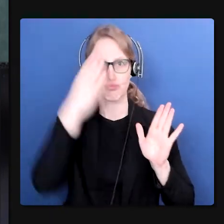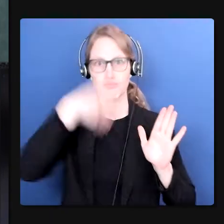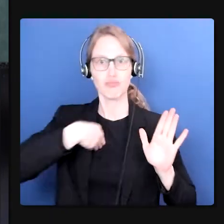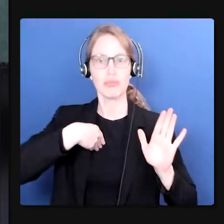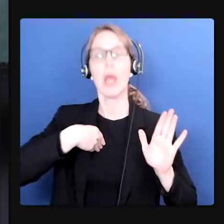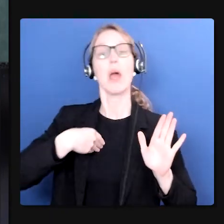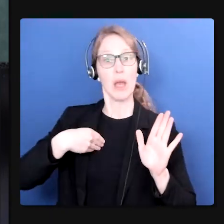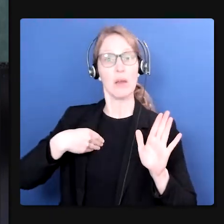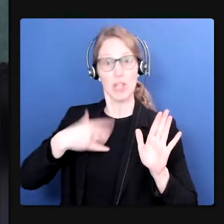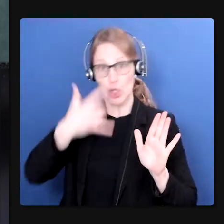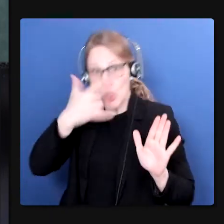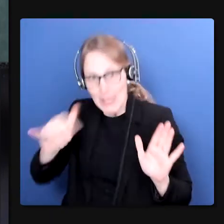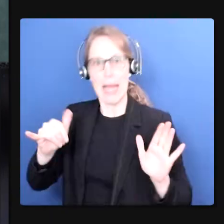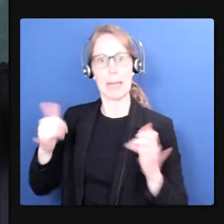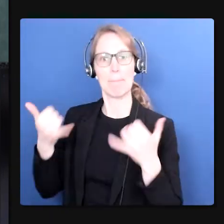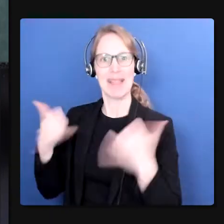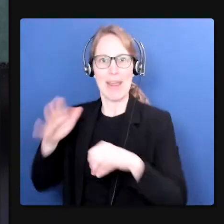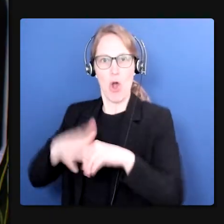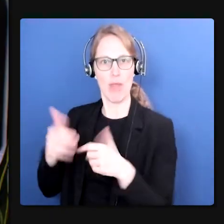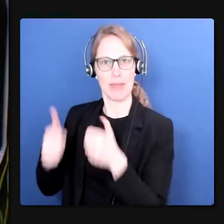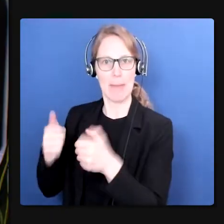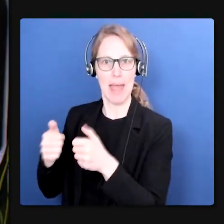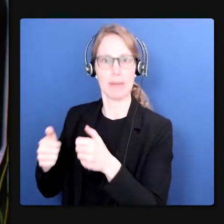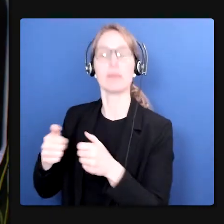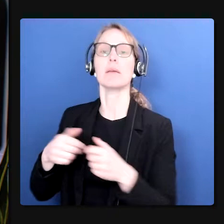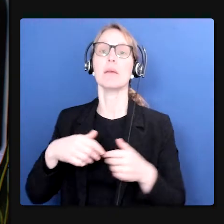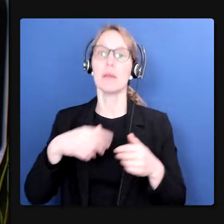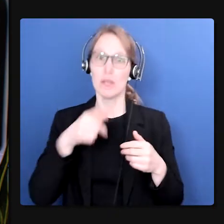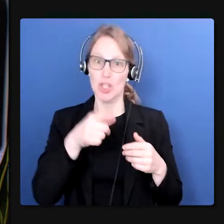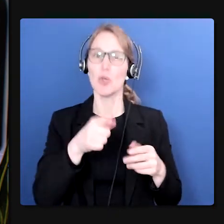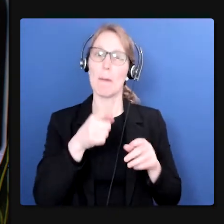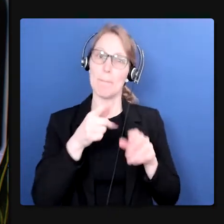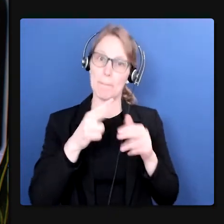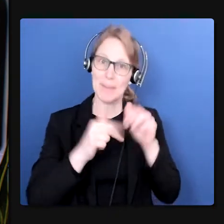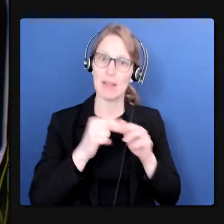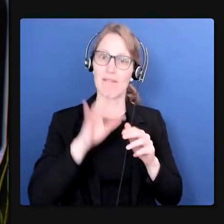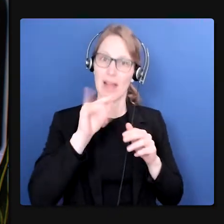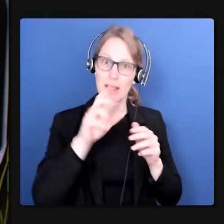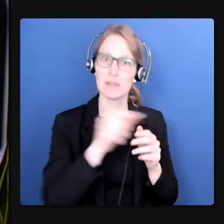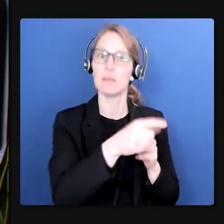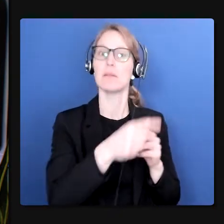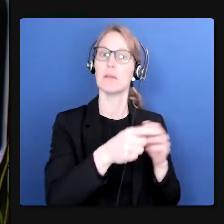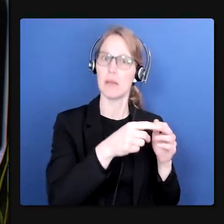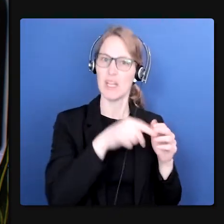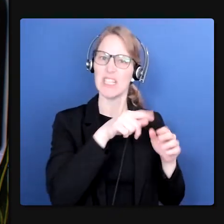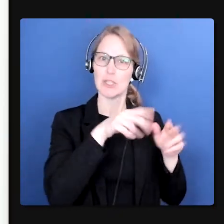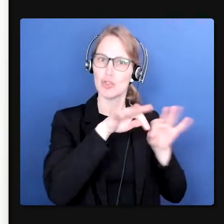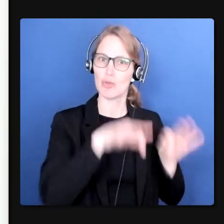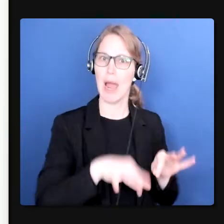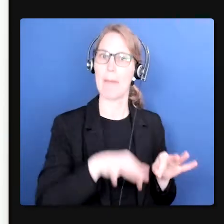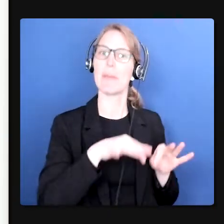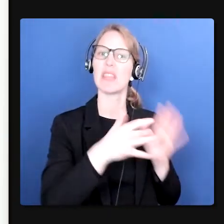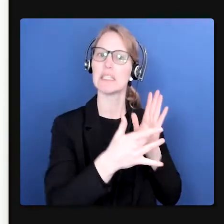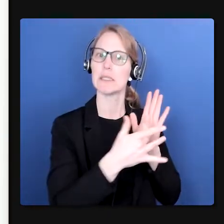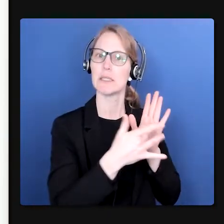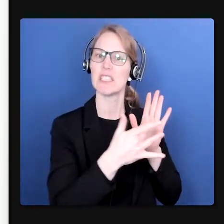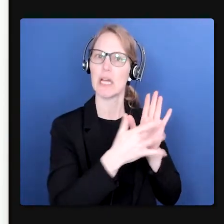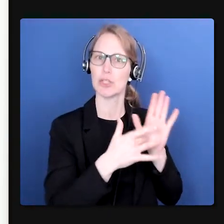it's being played entirely on a gamepad. You build JSON files for your game, which describe which touch controls should be on screen,